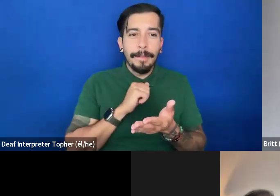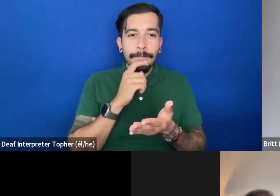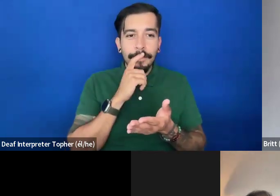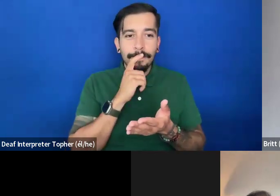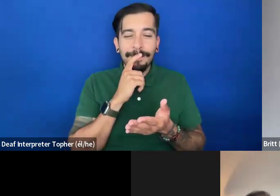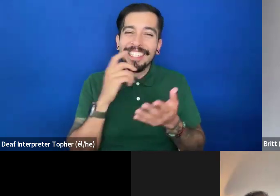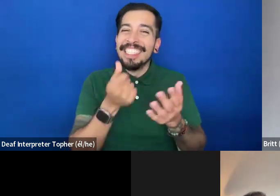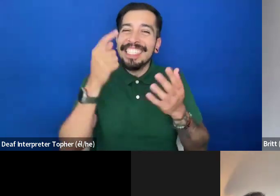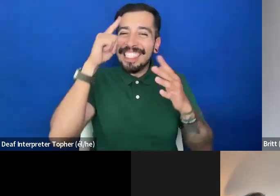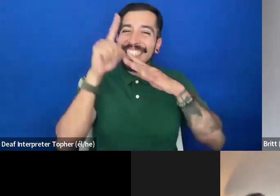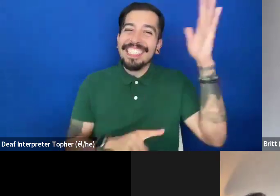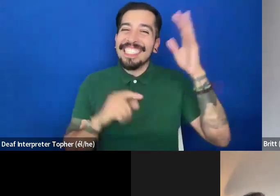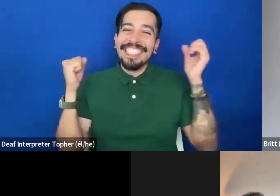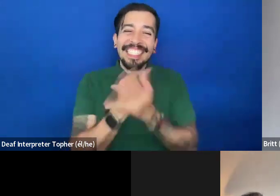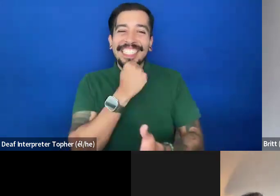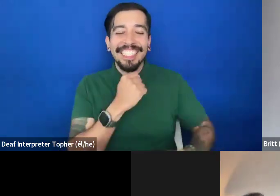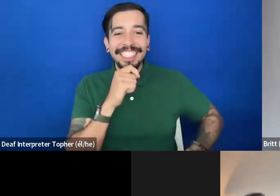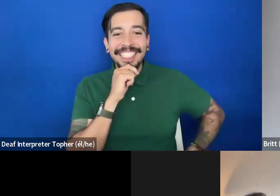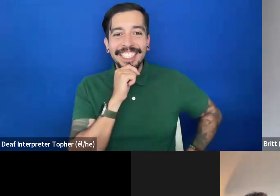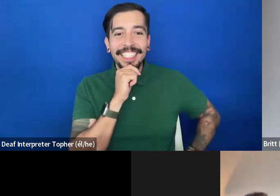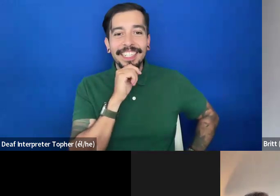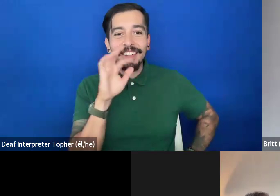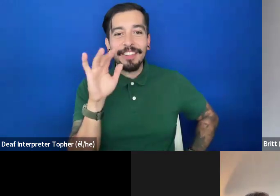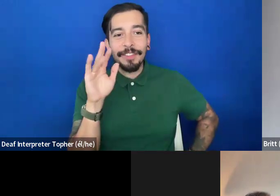But anyway, one thing that I, that I wrote here is how